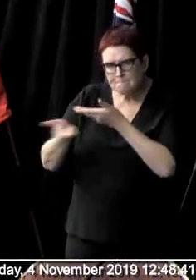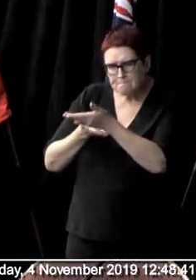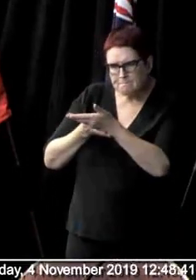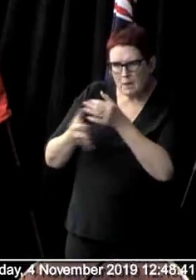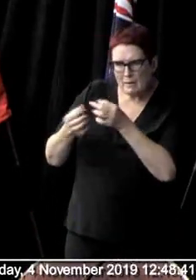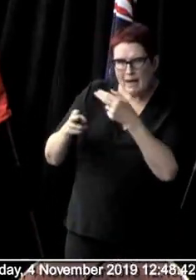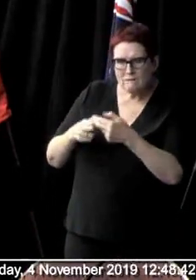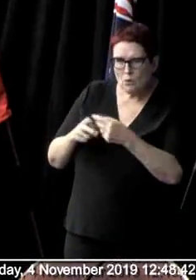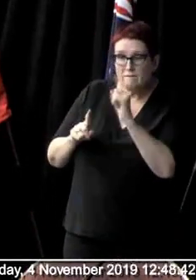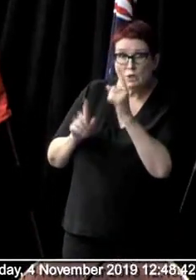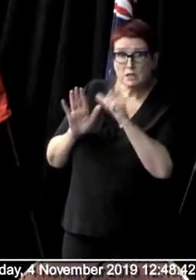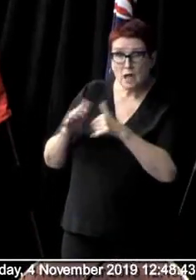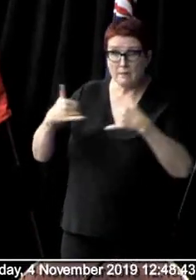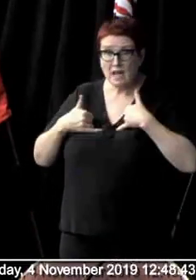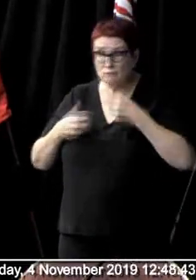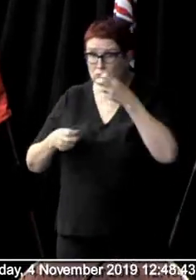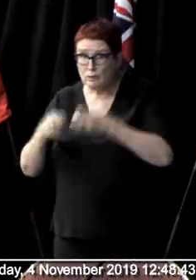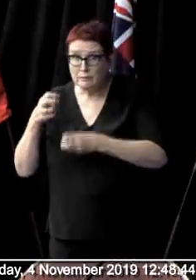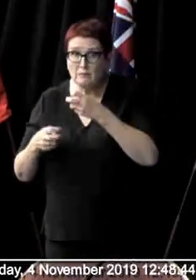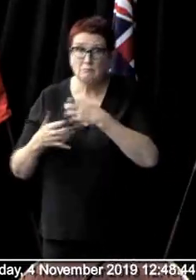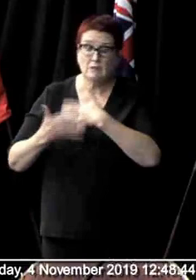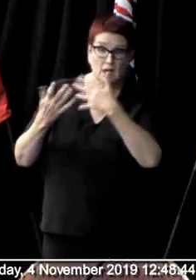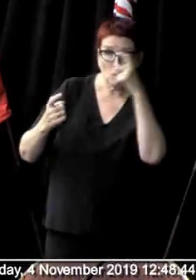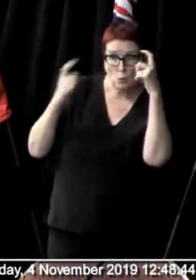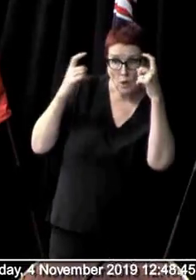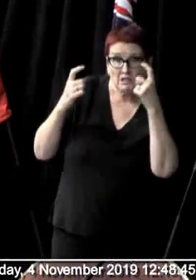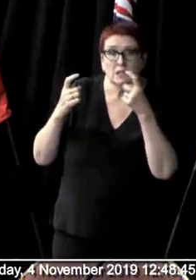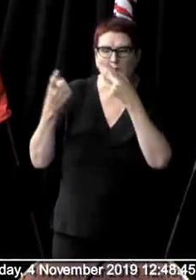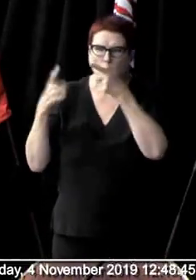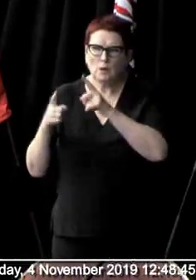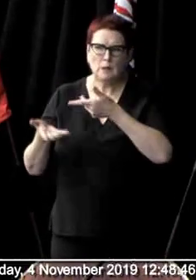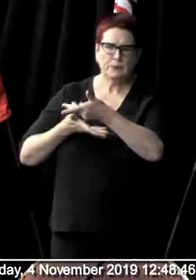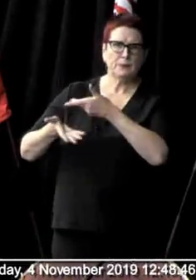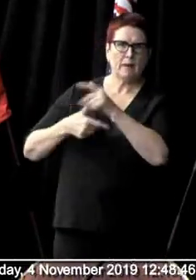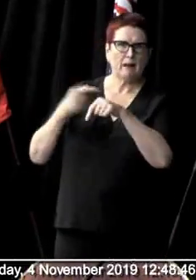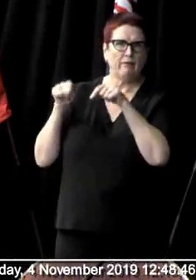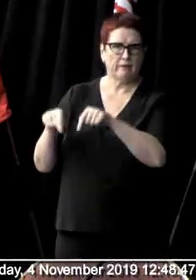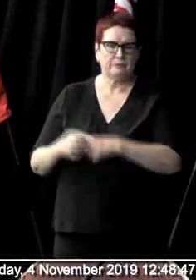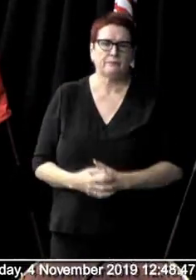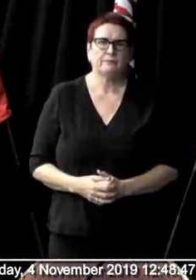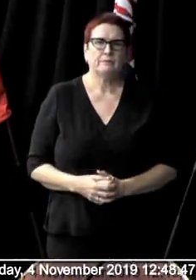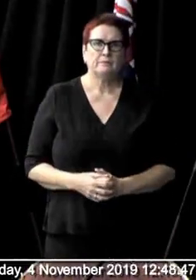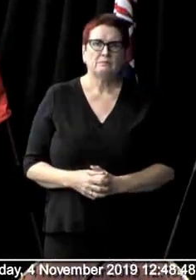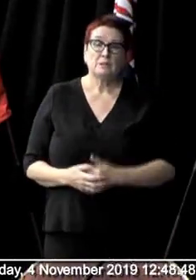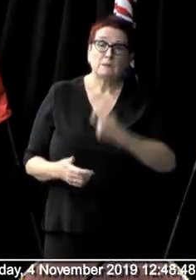camp, any concerns anyone had, and some modifications were made.